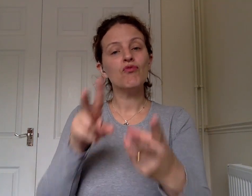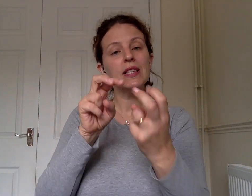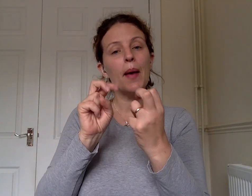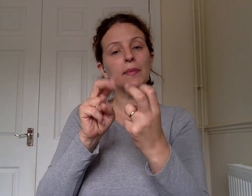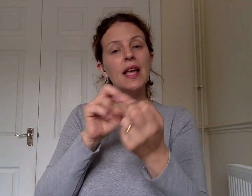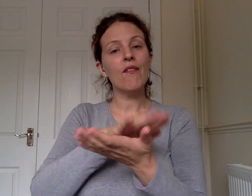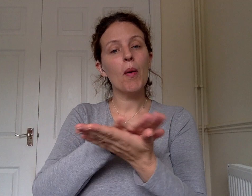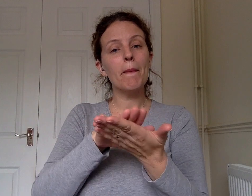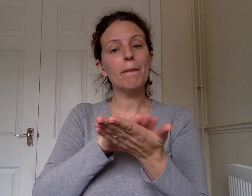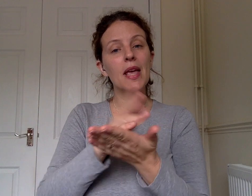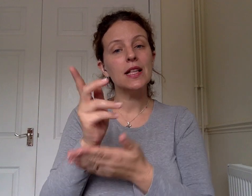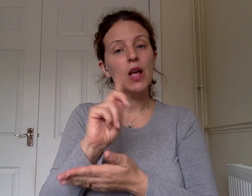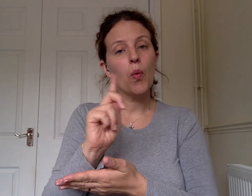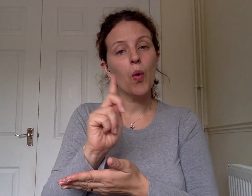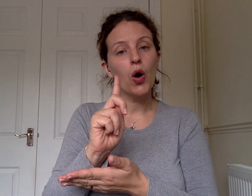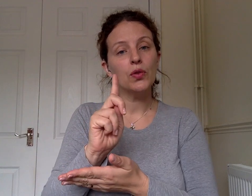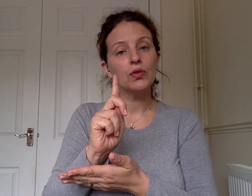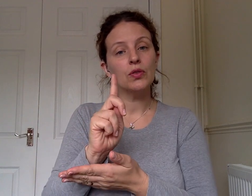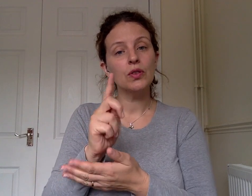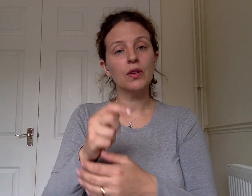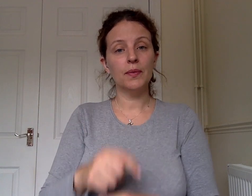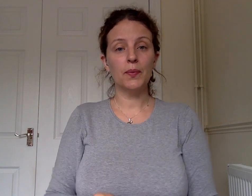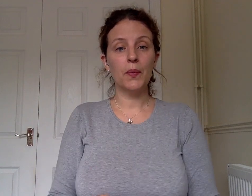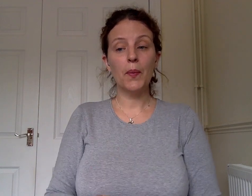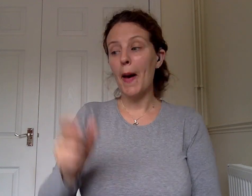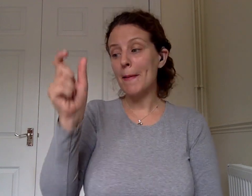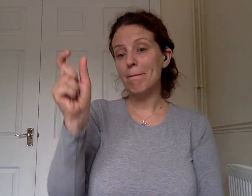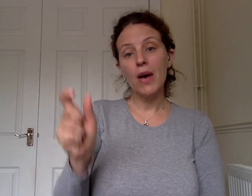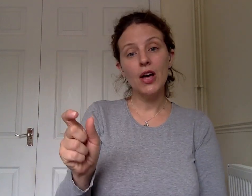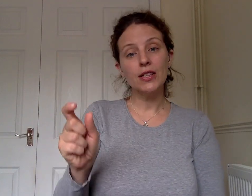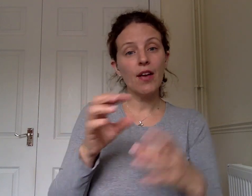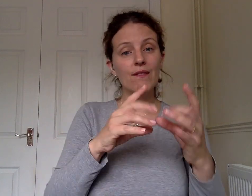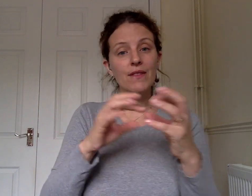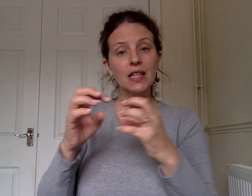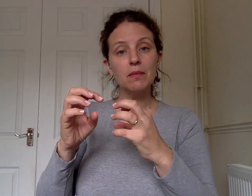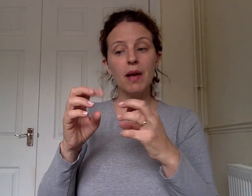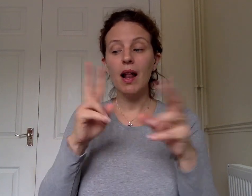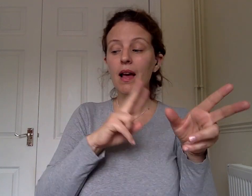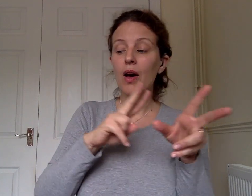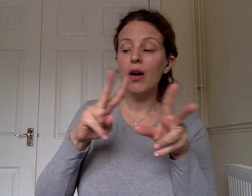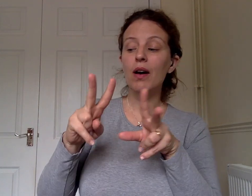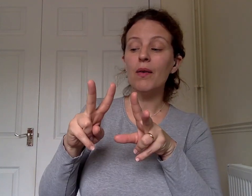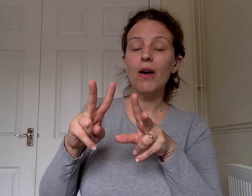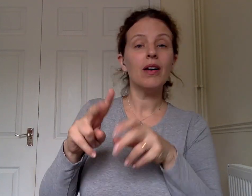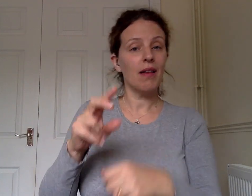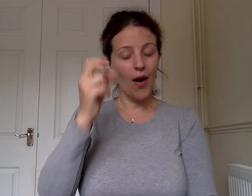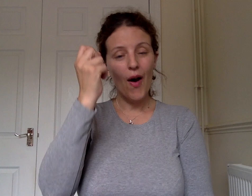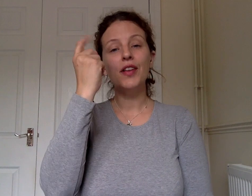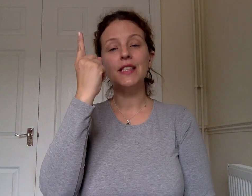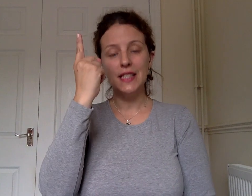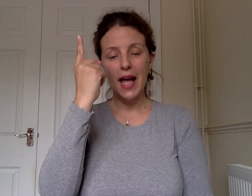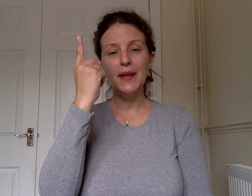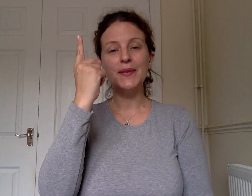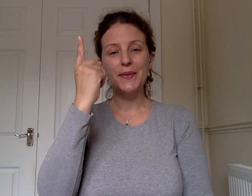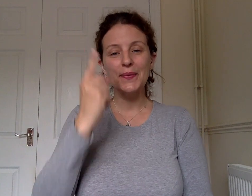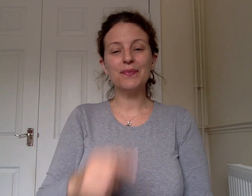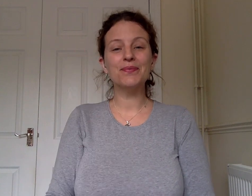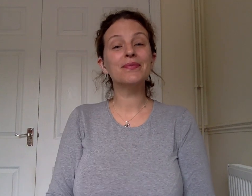Receptive means what? Person fingerspells watch understand.